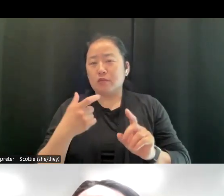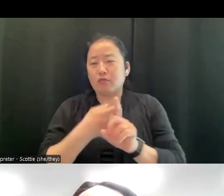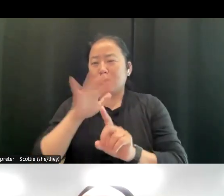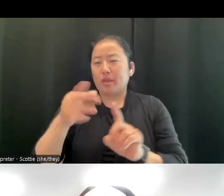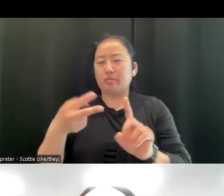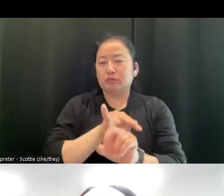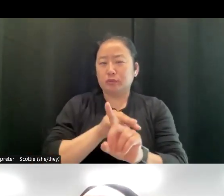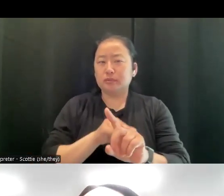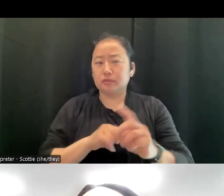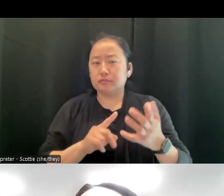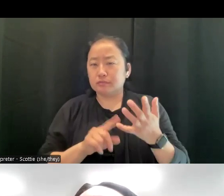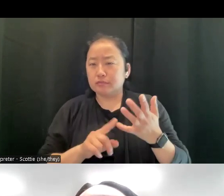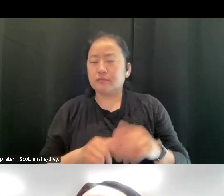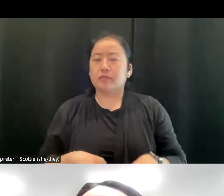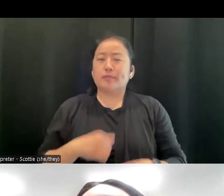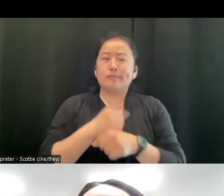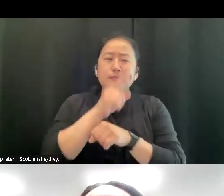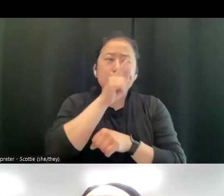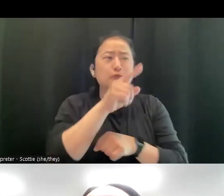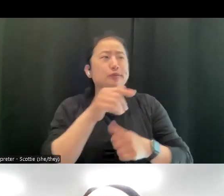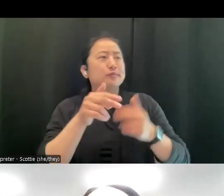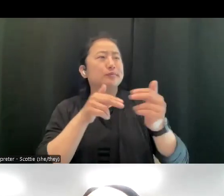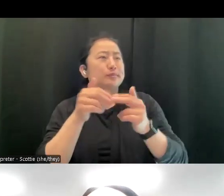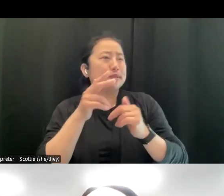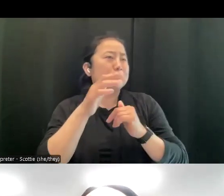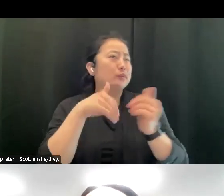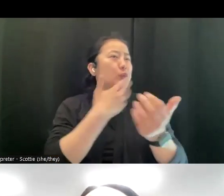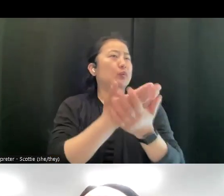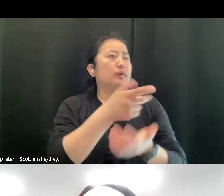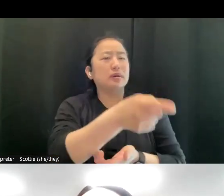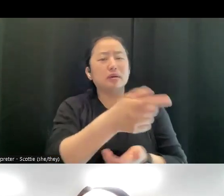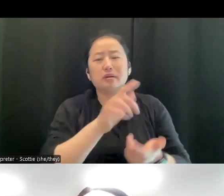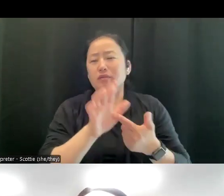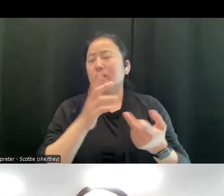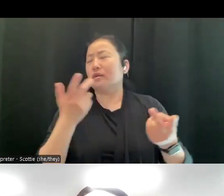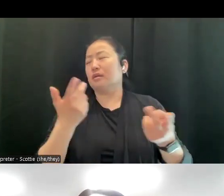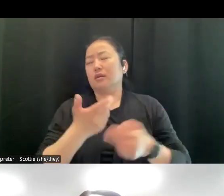work to provide, making sure that a location is accessible, making sure that, the sidewalk,